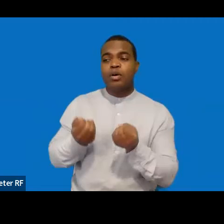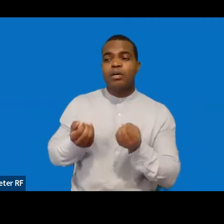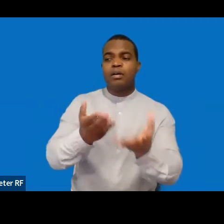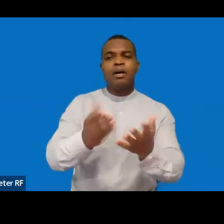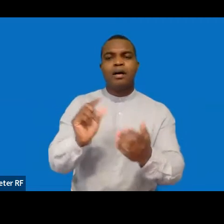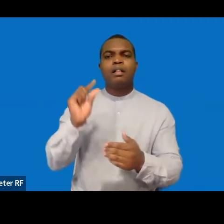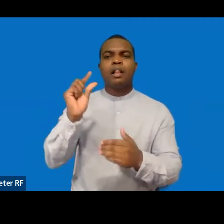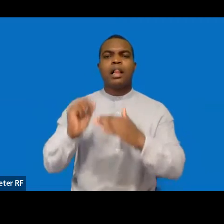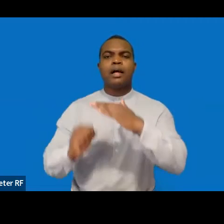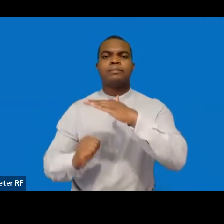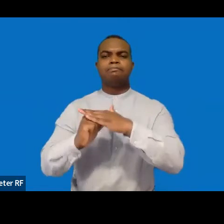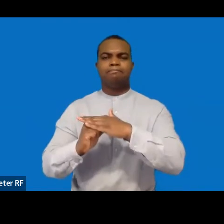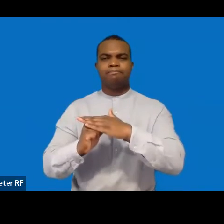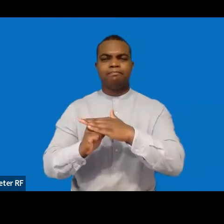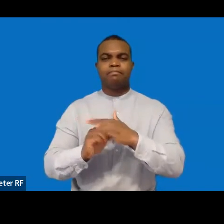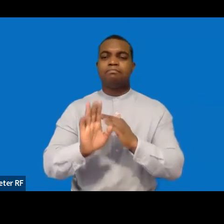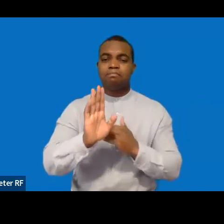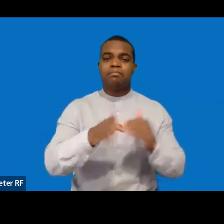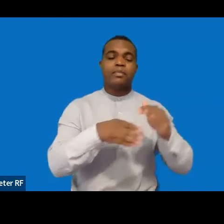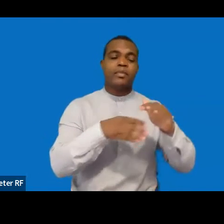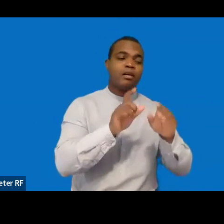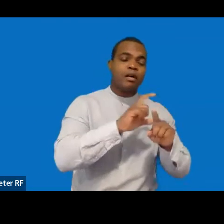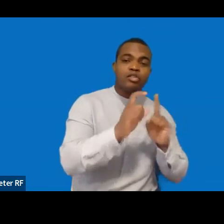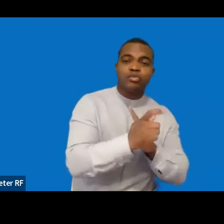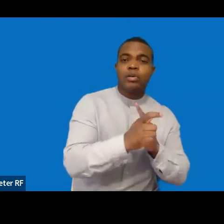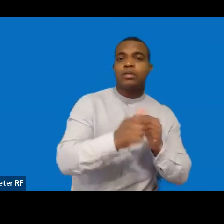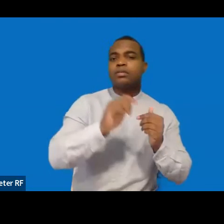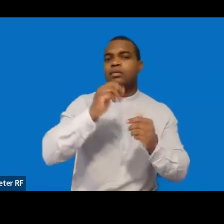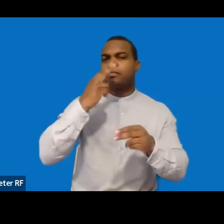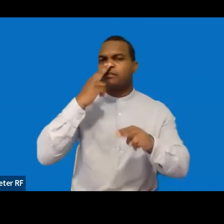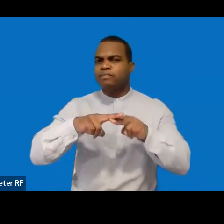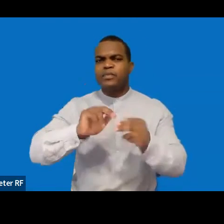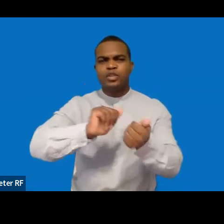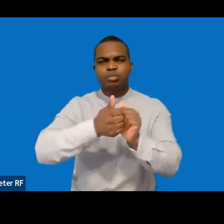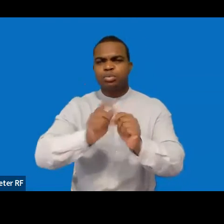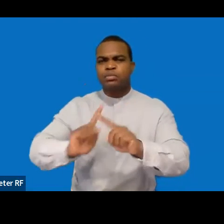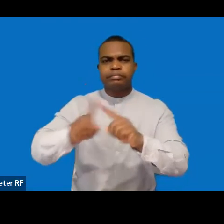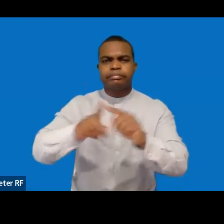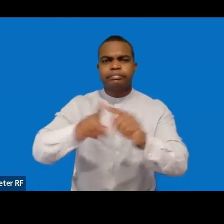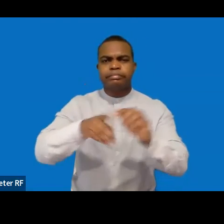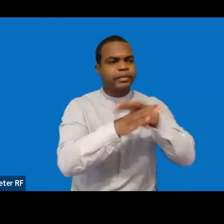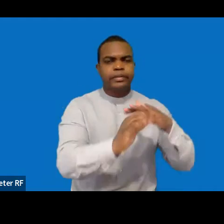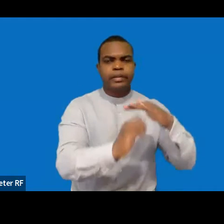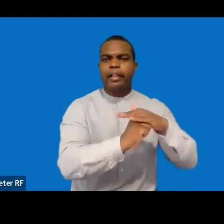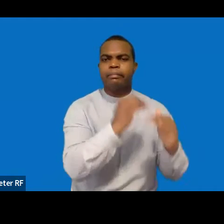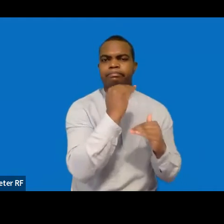to Persons with Disabilities needed to accept the card. This is something that, as service providers told us,